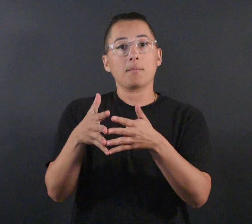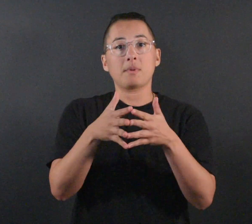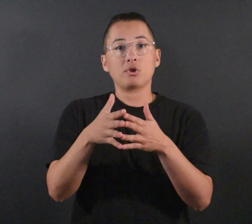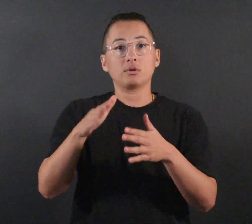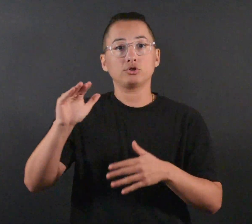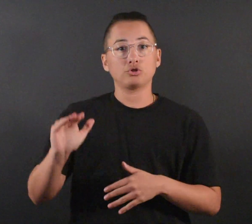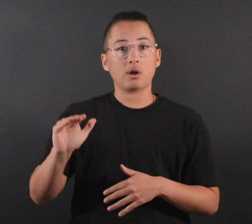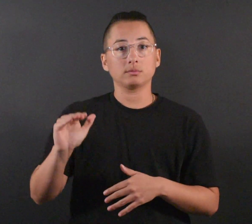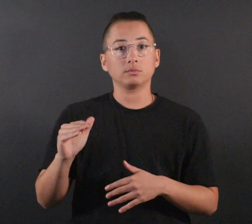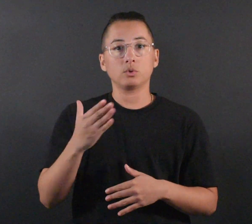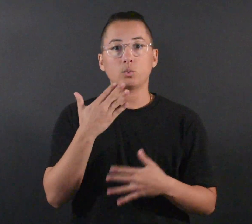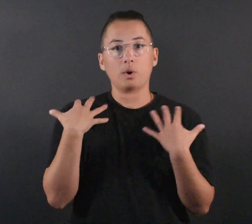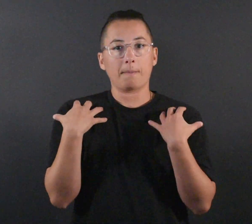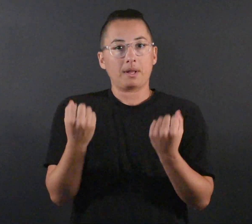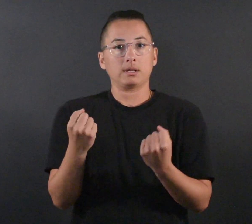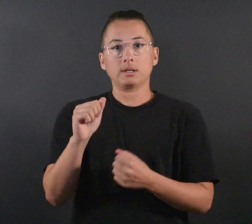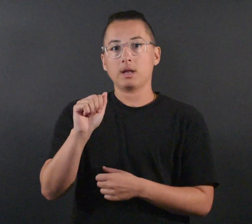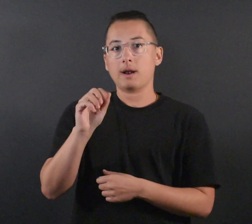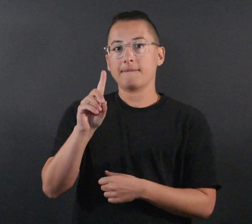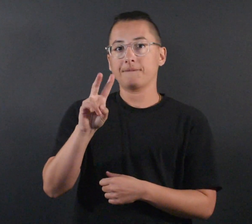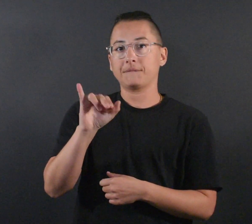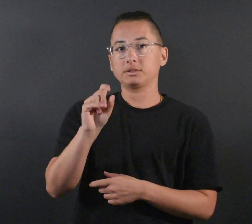African-American Child Well-Being Advisory Council